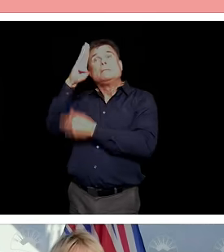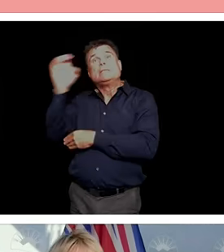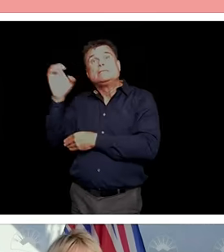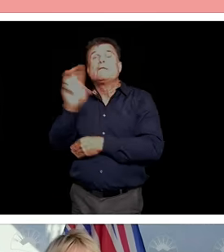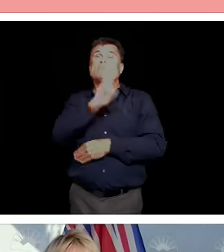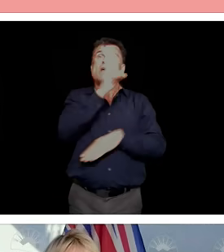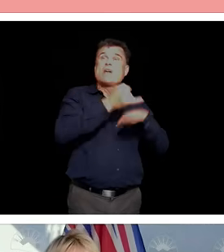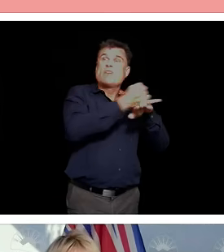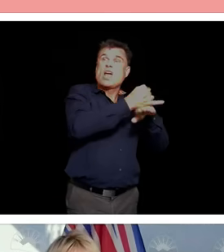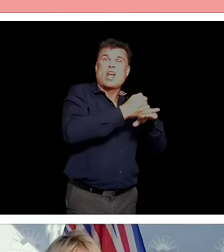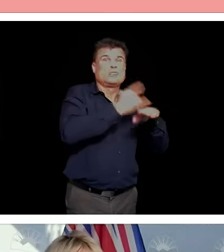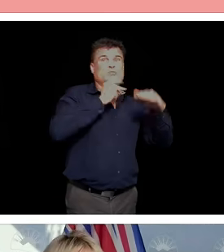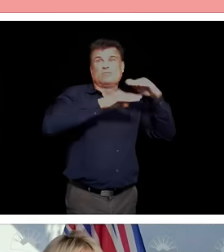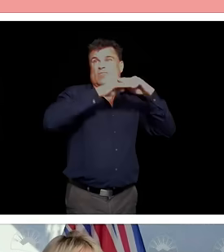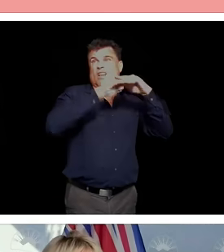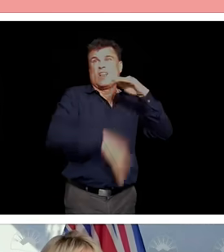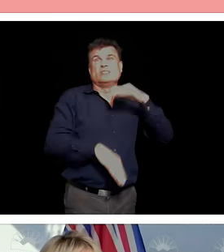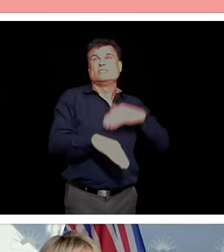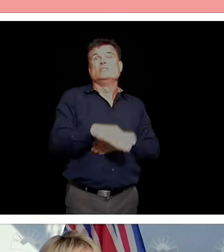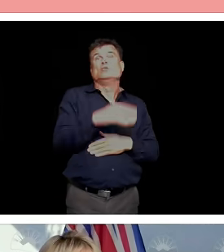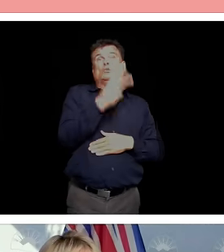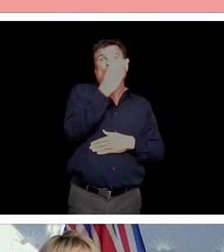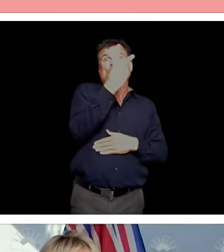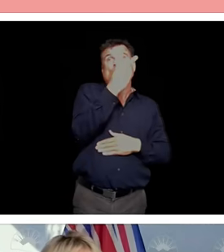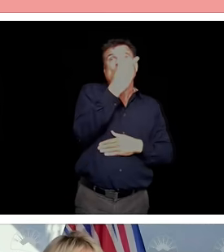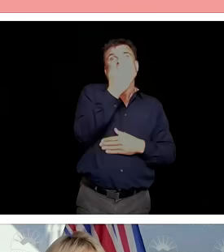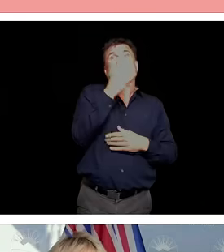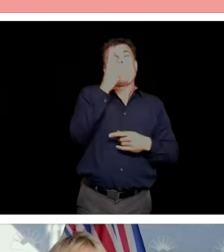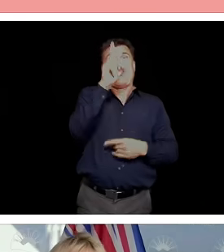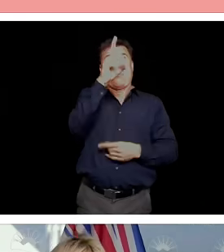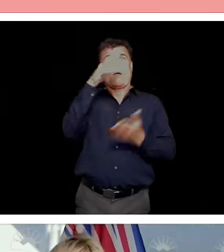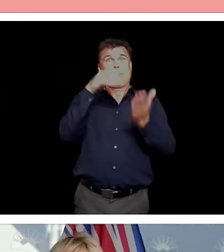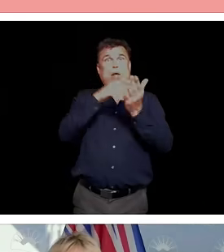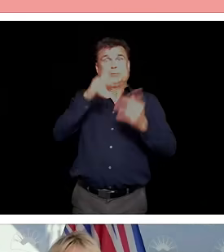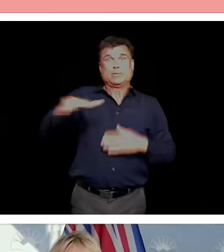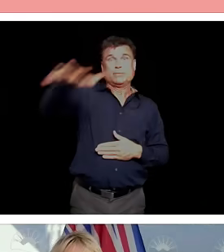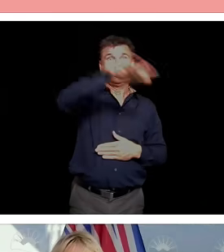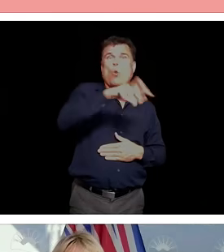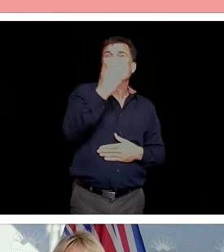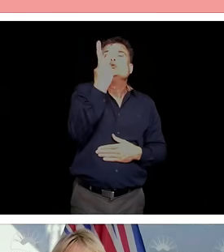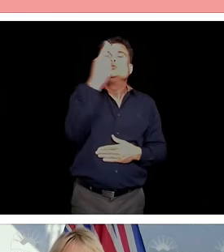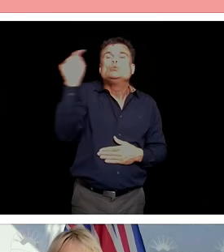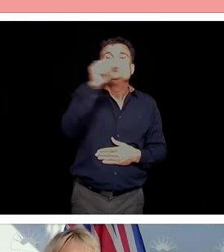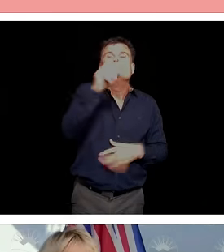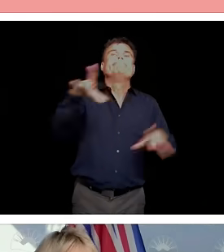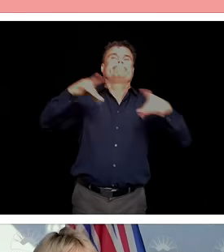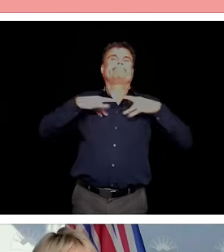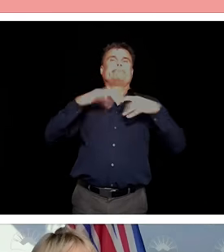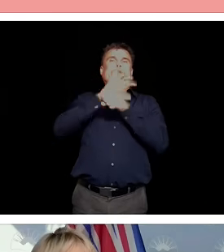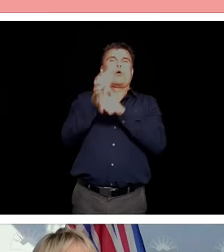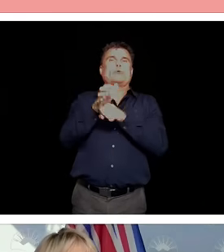top green line is people 2229 and the line just below that is 30 to 39-year-olds.